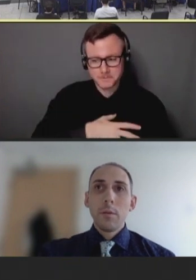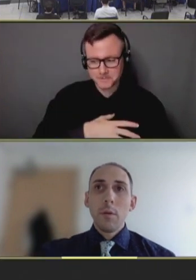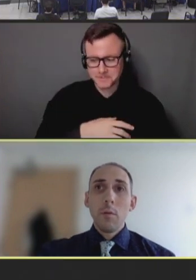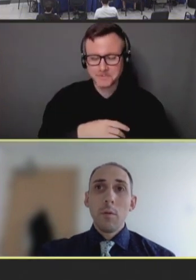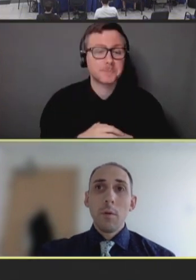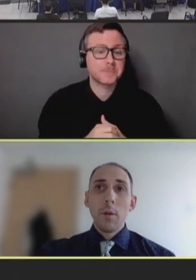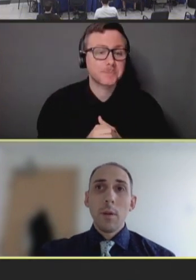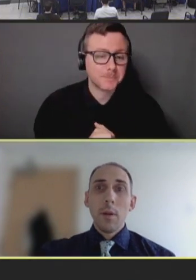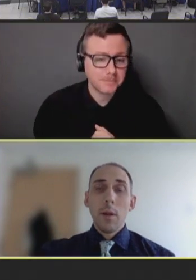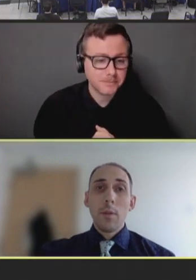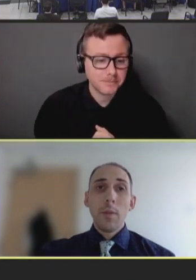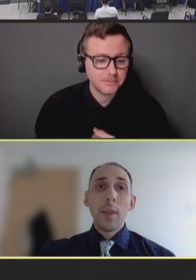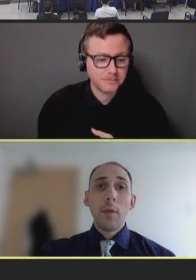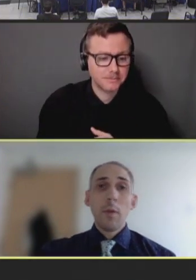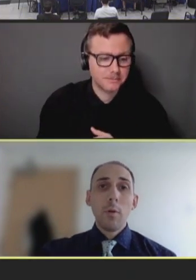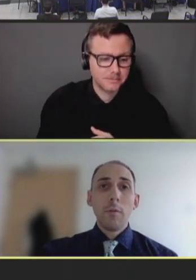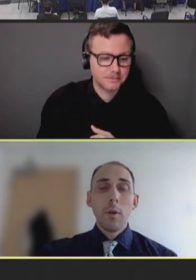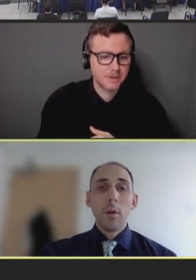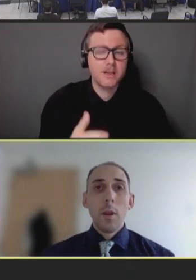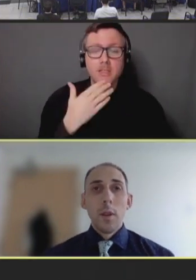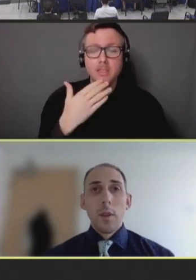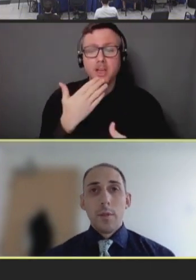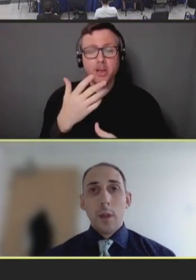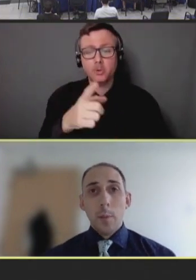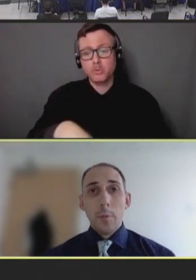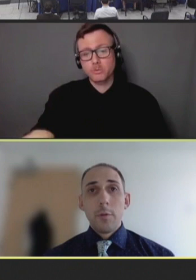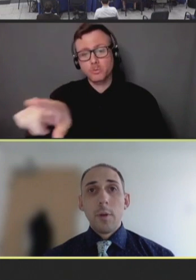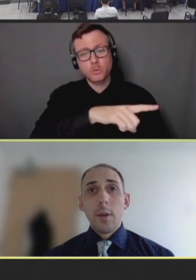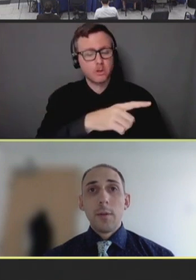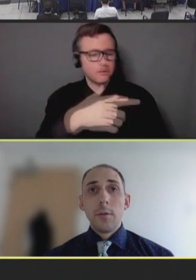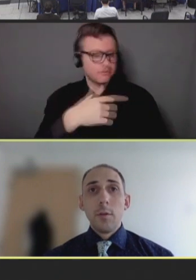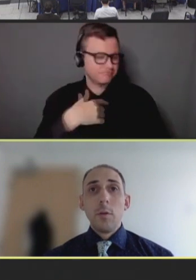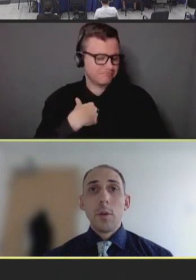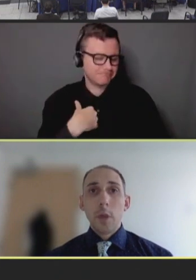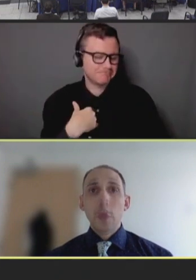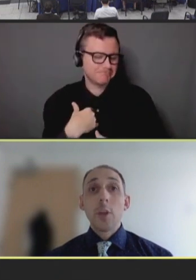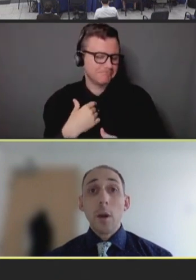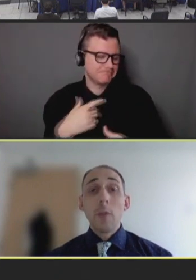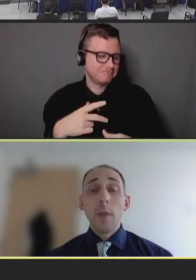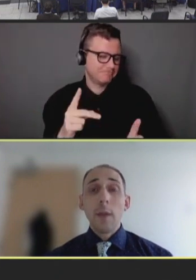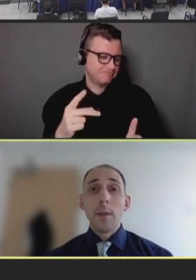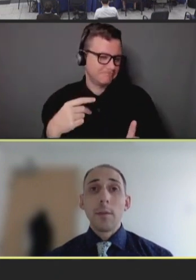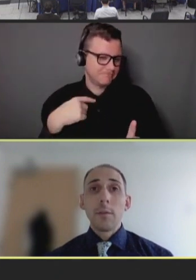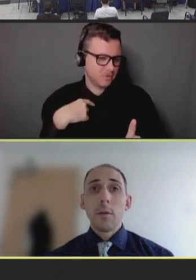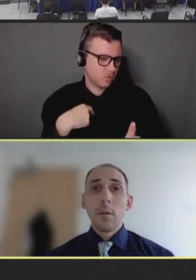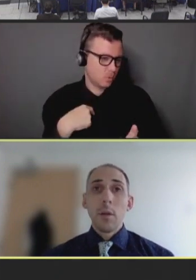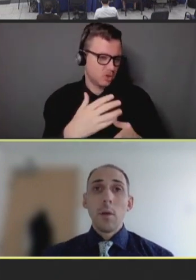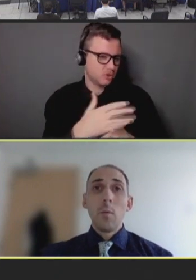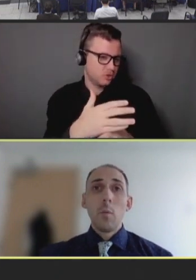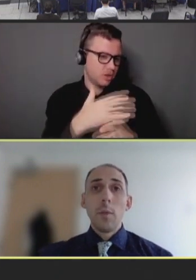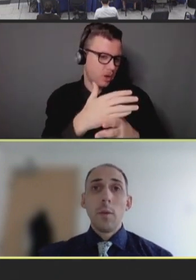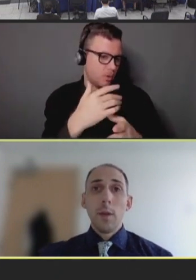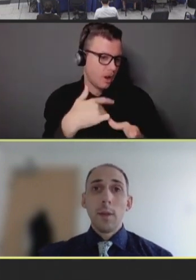So thank you, everyone, for the opportunity to share our findings with you and answer